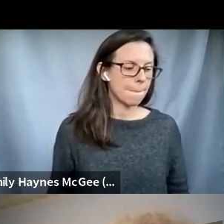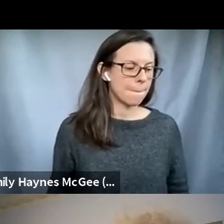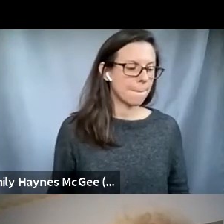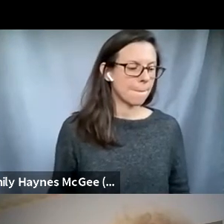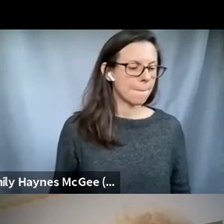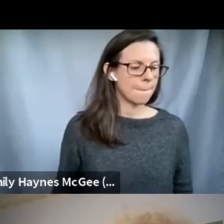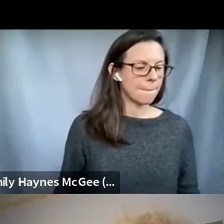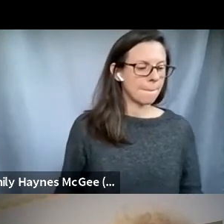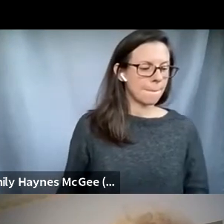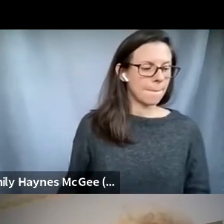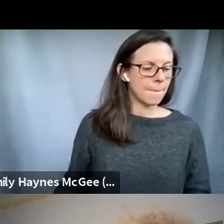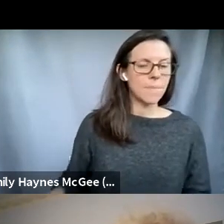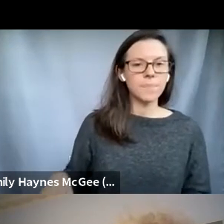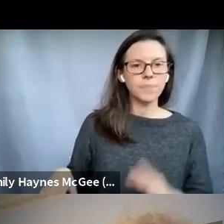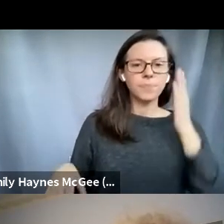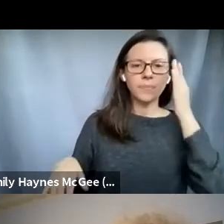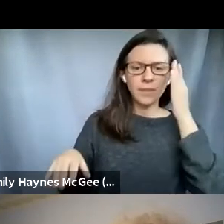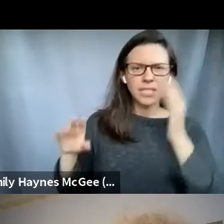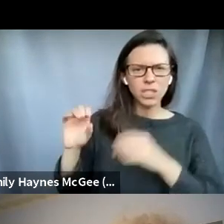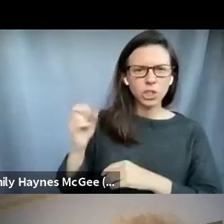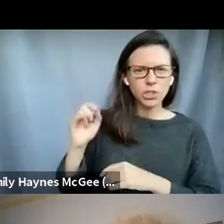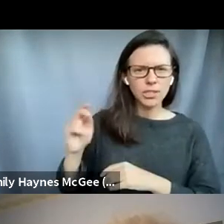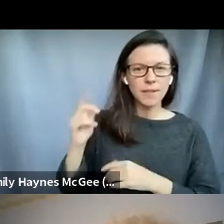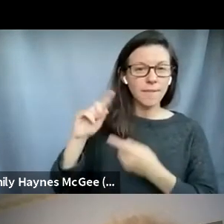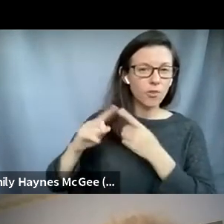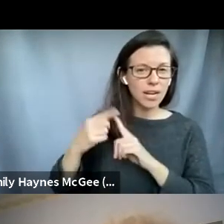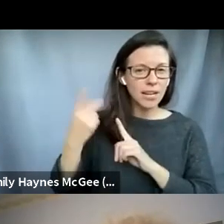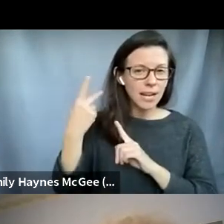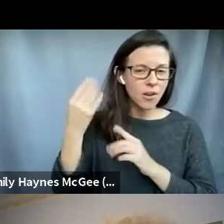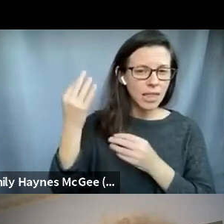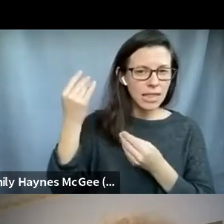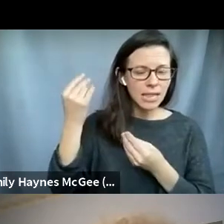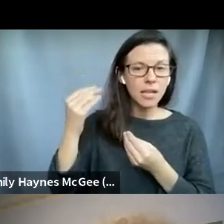It is work we've already started doing. I think she may be part of a second group but is wanting to apply.